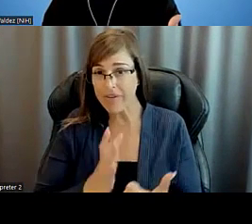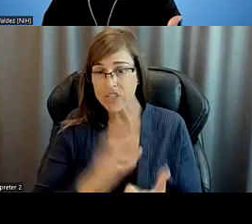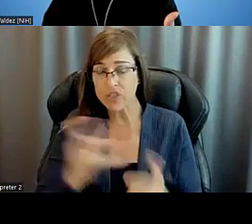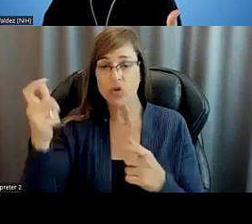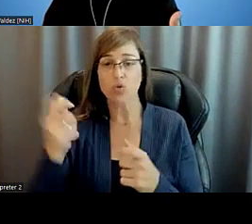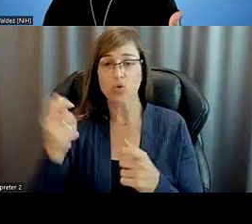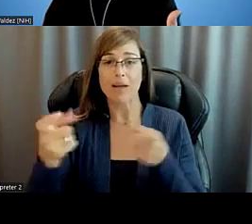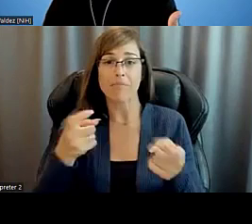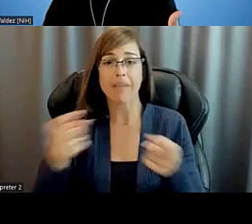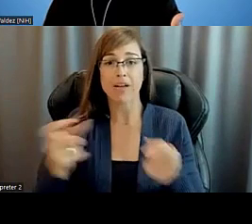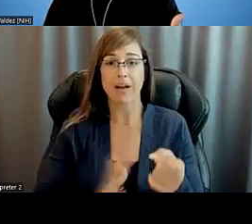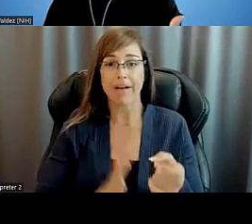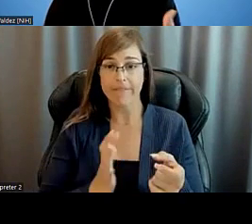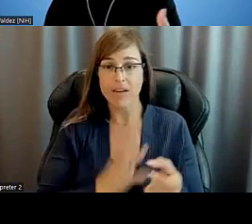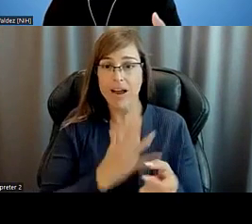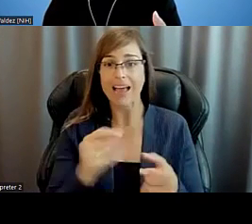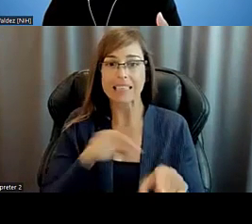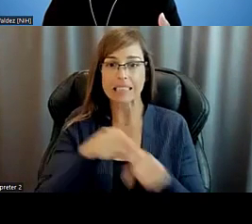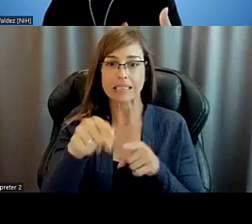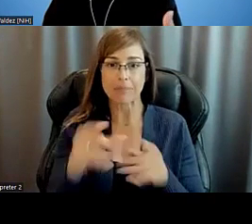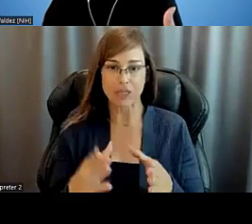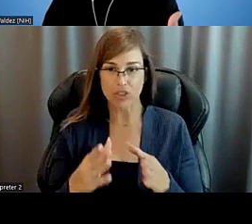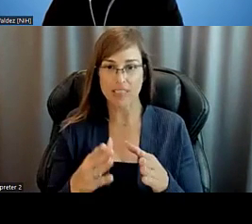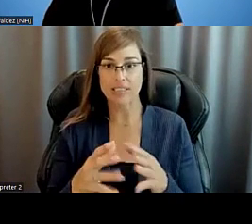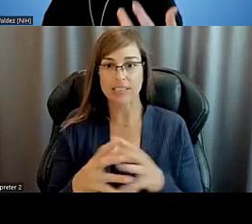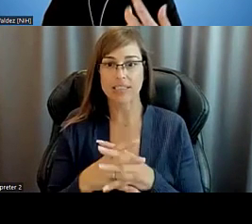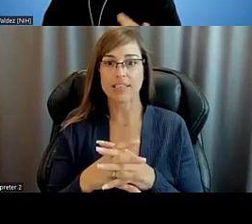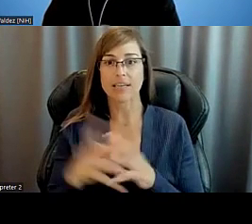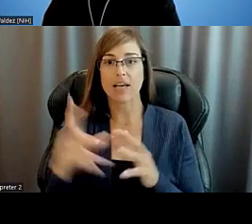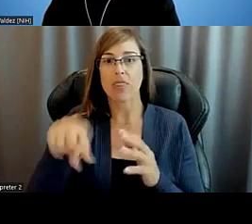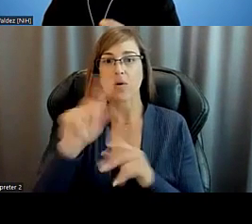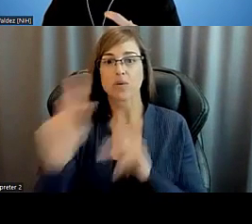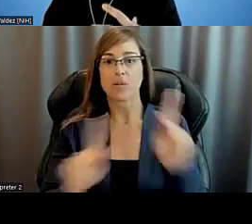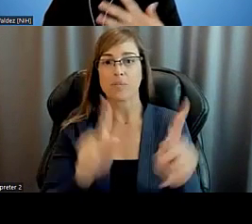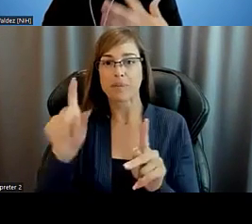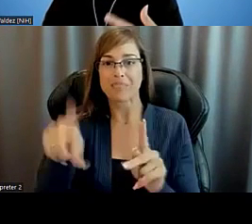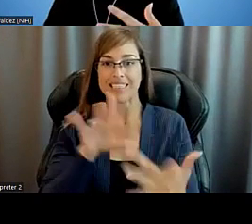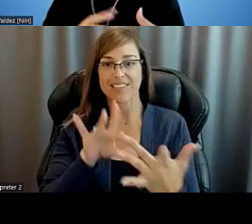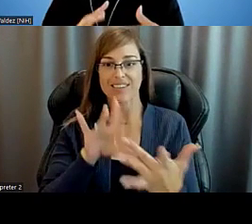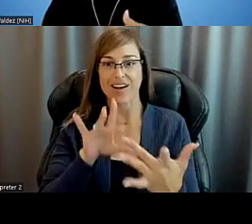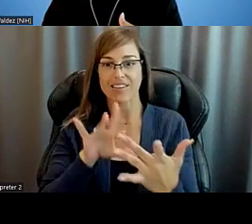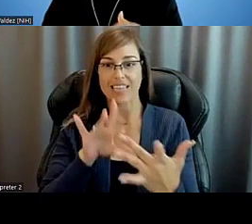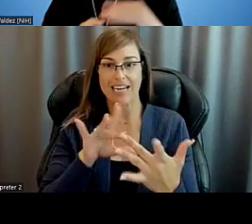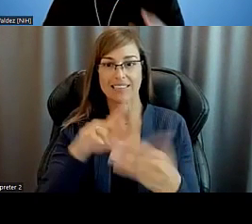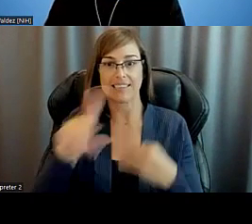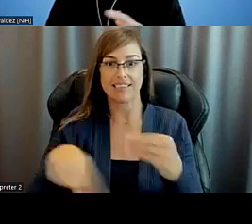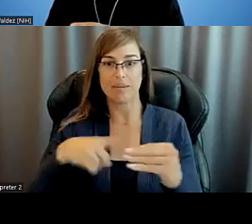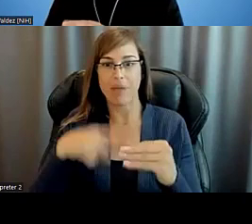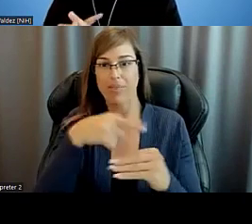or the grants management specialist. Those are the people that you need to contact regarding this type of a change.